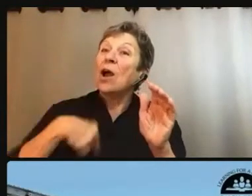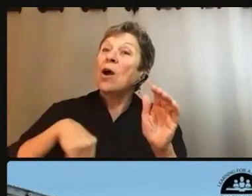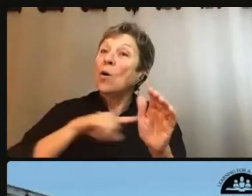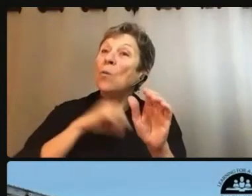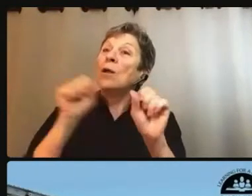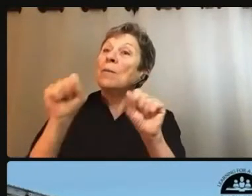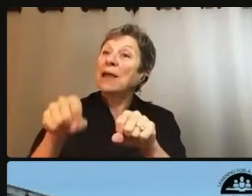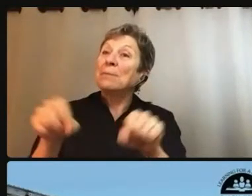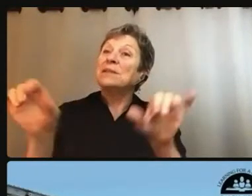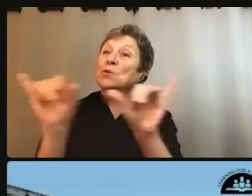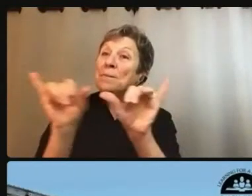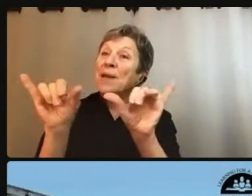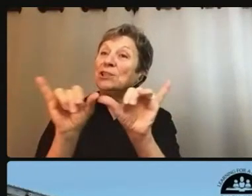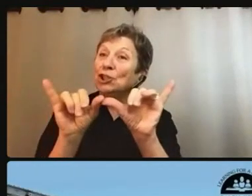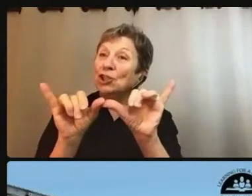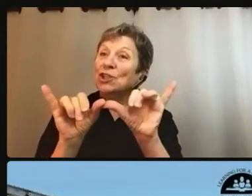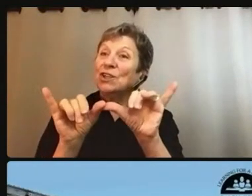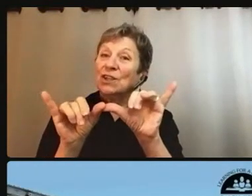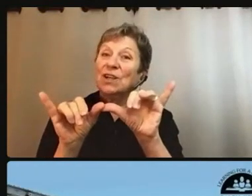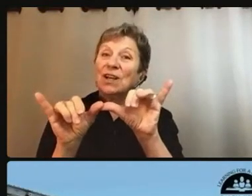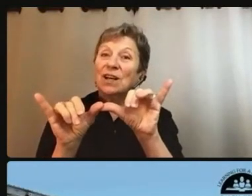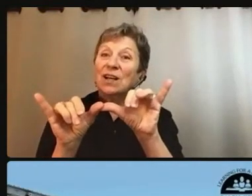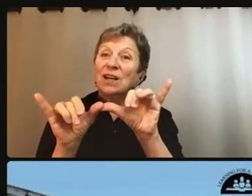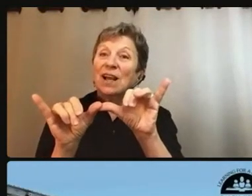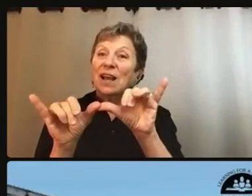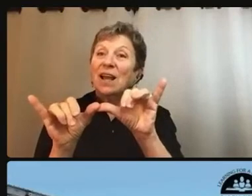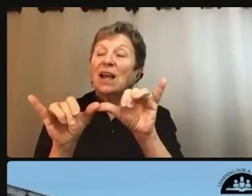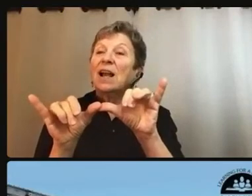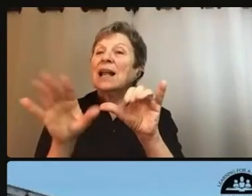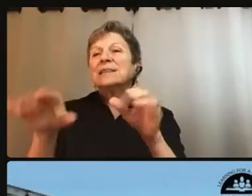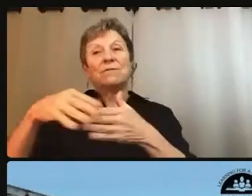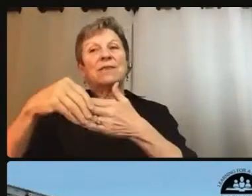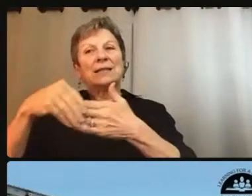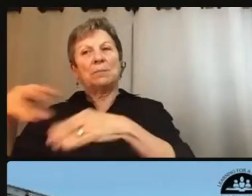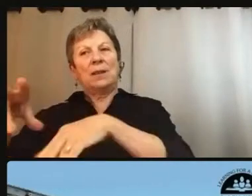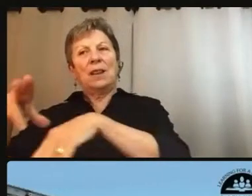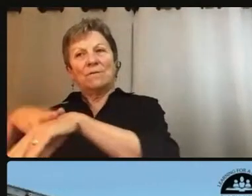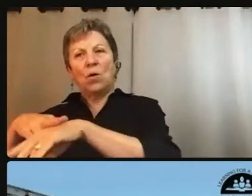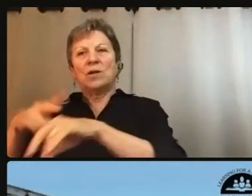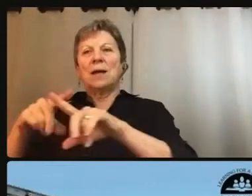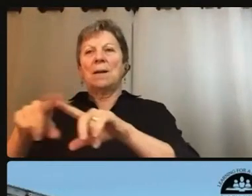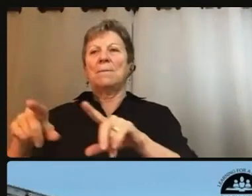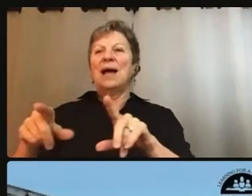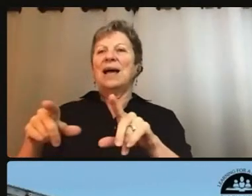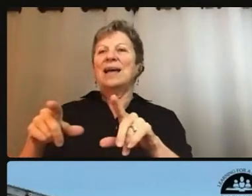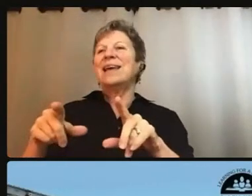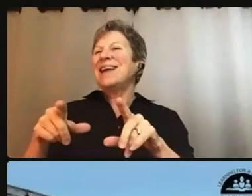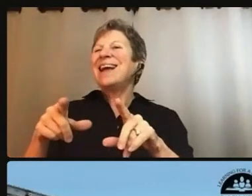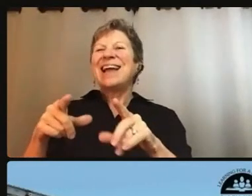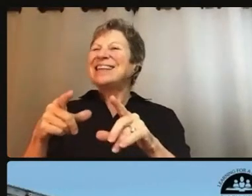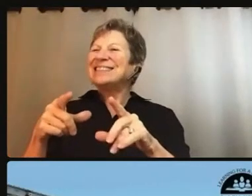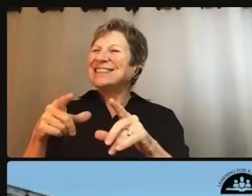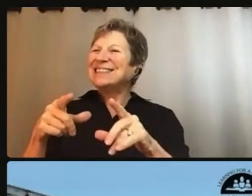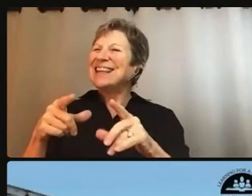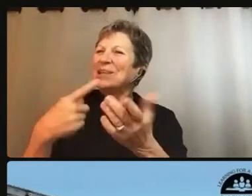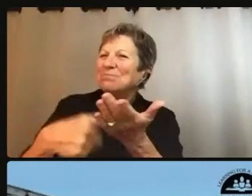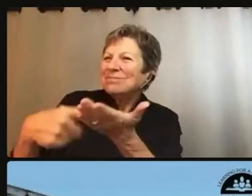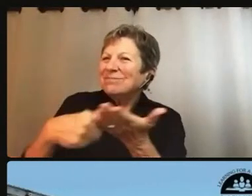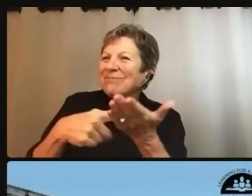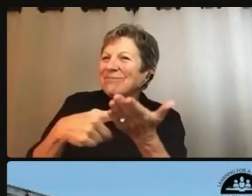AND IT'S MEASURED IT'S